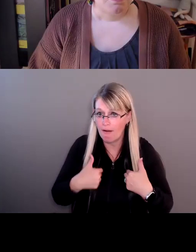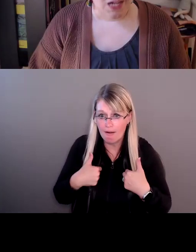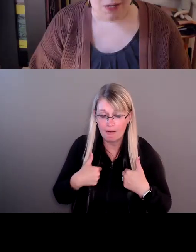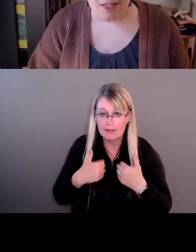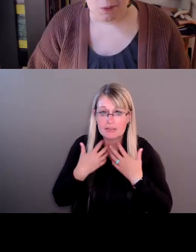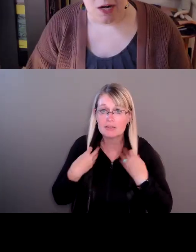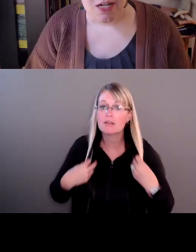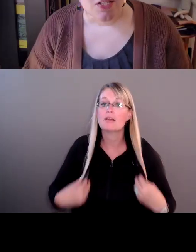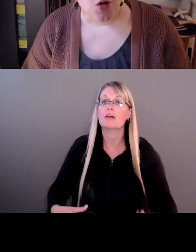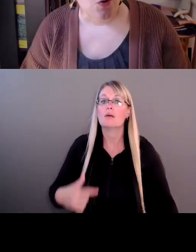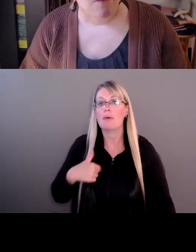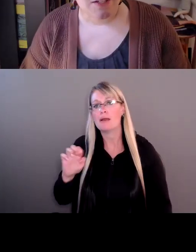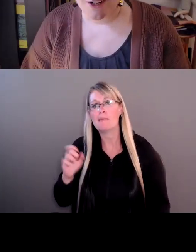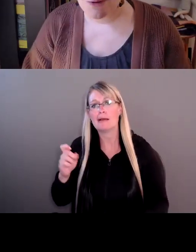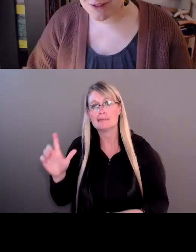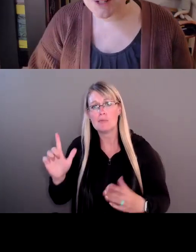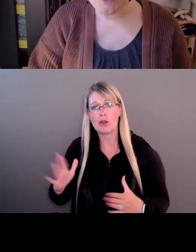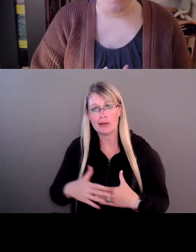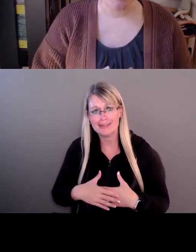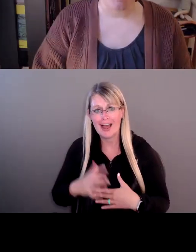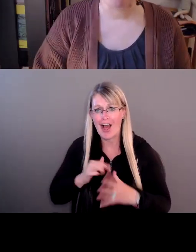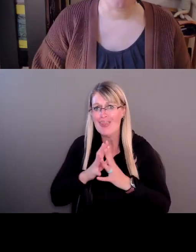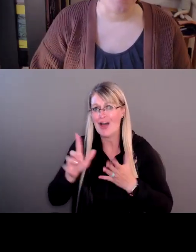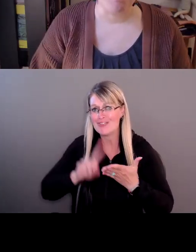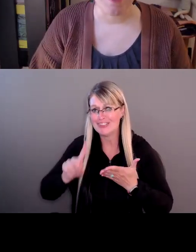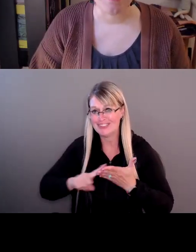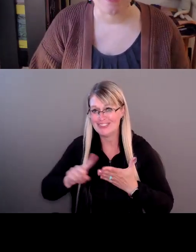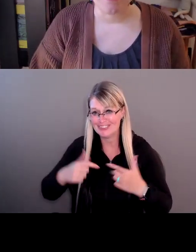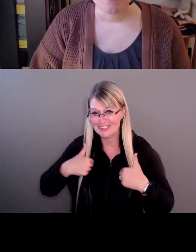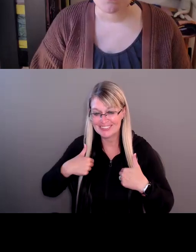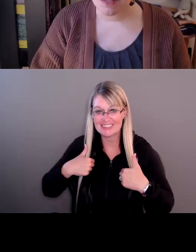but I am an ex-librarian, so I've done a fair amount of research on this topic and someone in